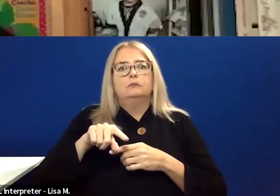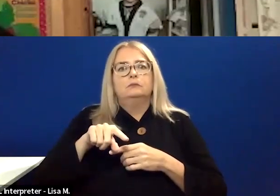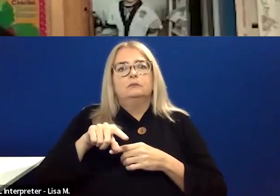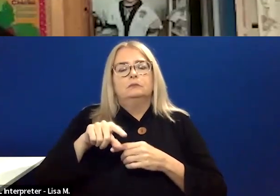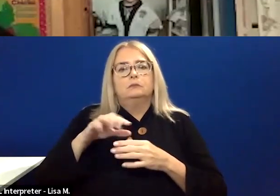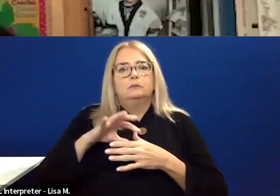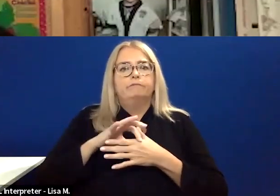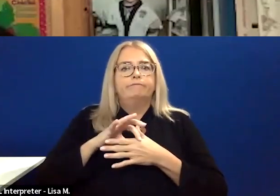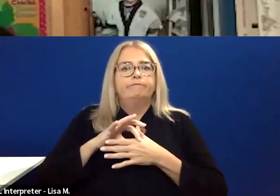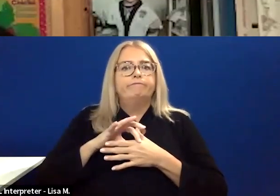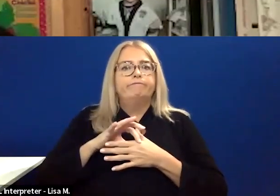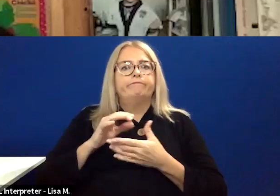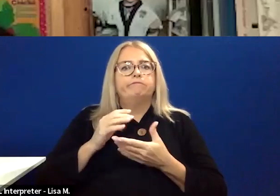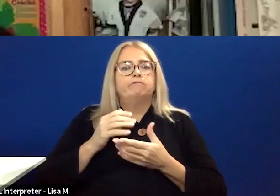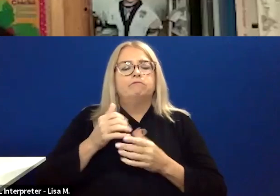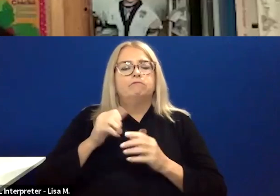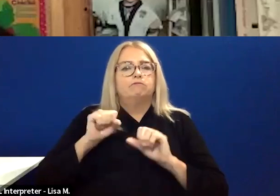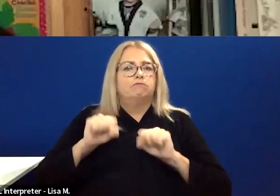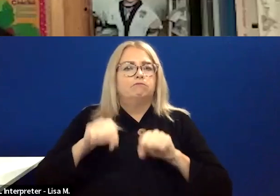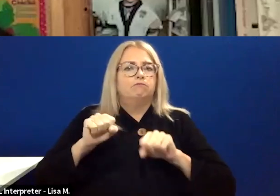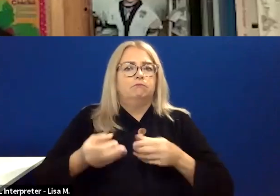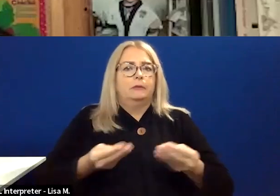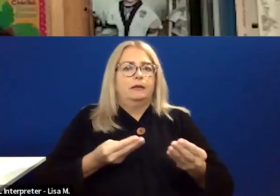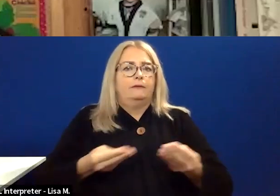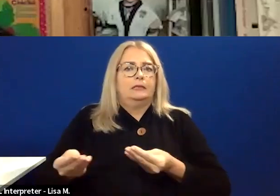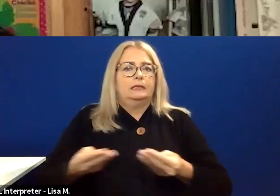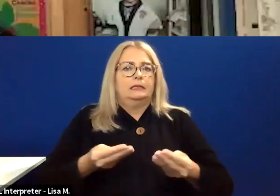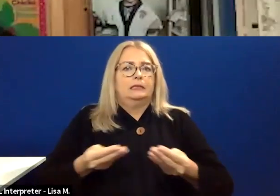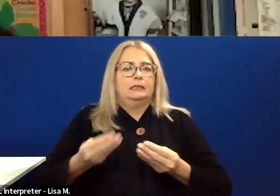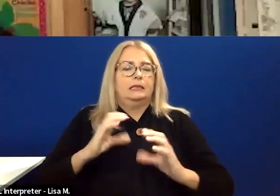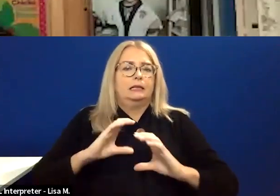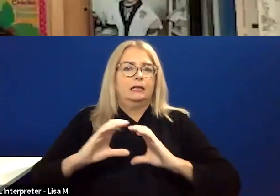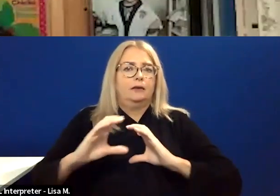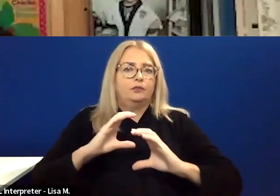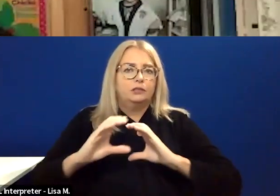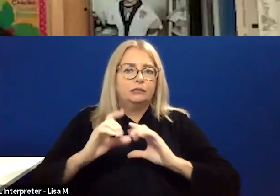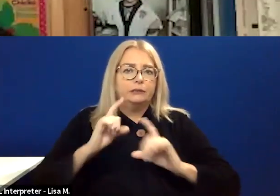um way a way to facilitate conversations that had richer language